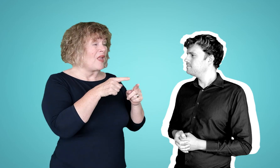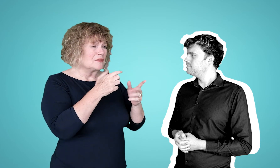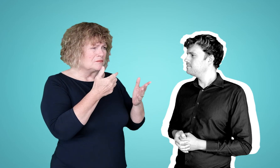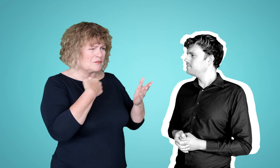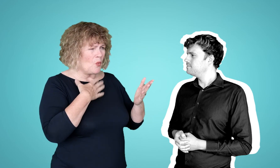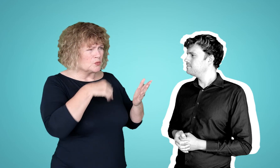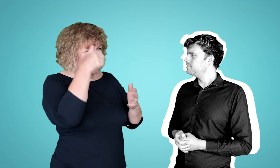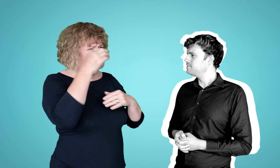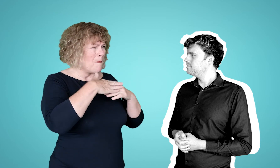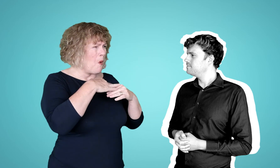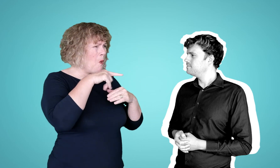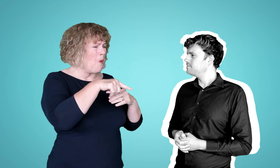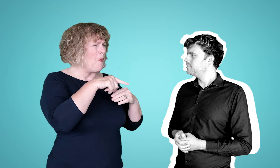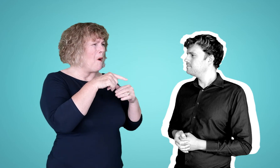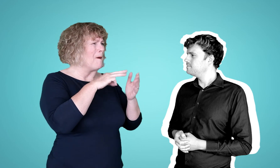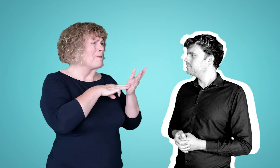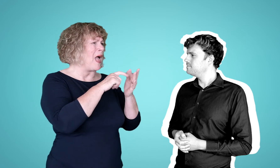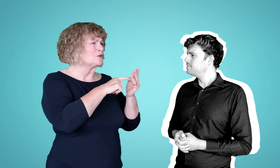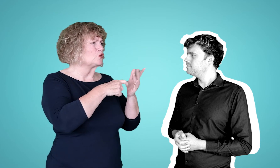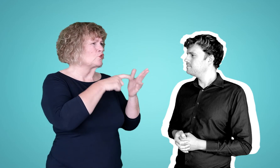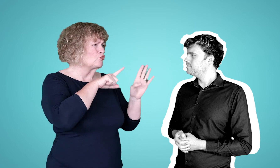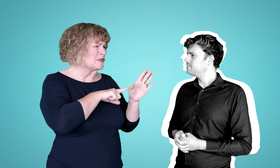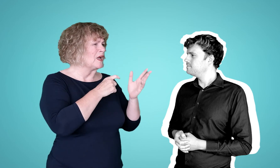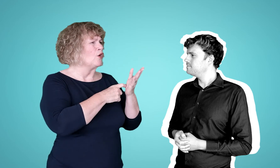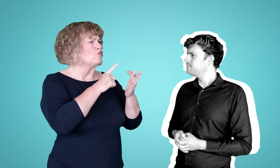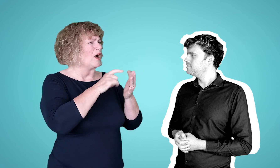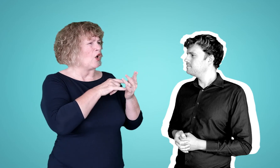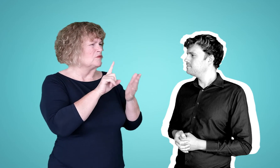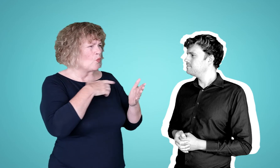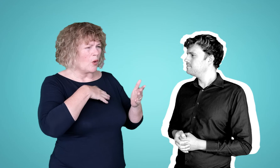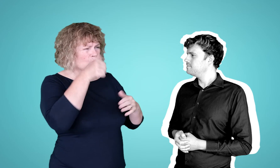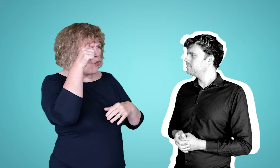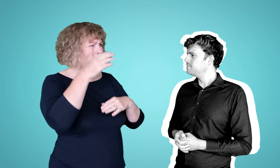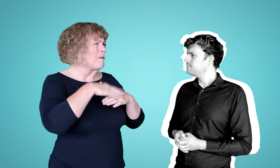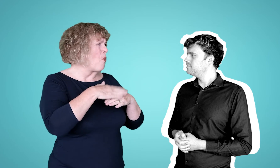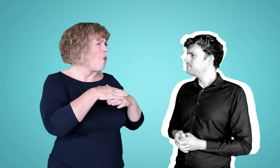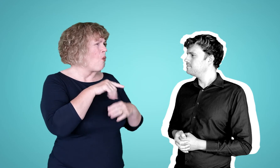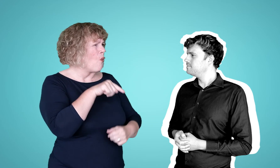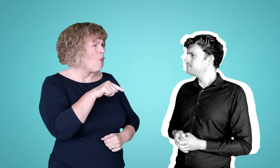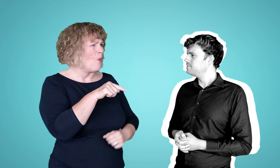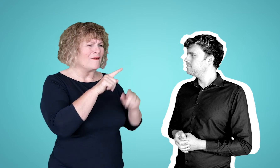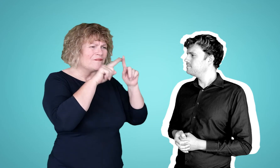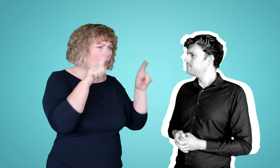to get the form and learn more about a Mandatory Reconsideration.